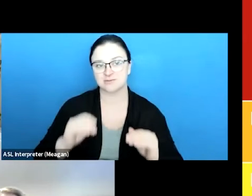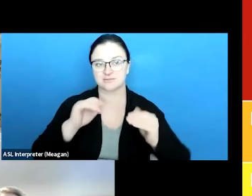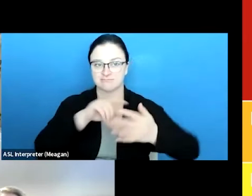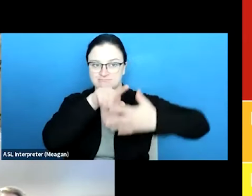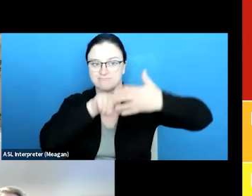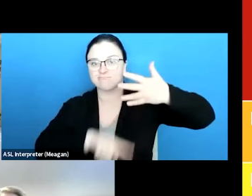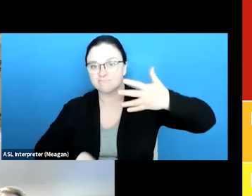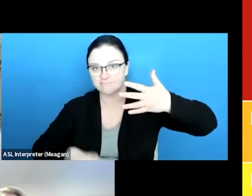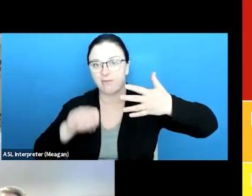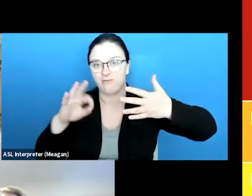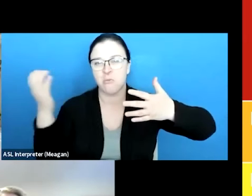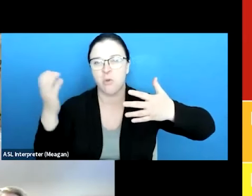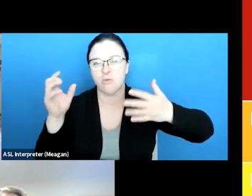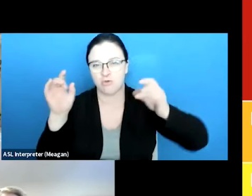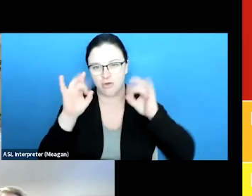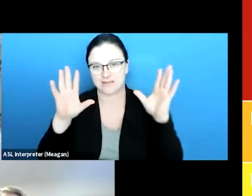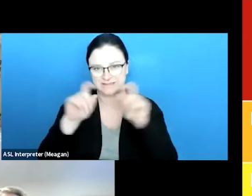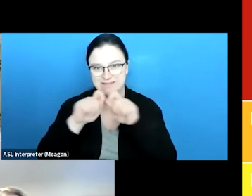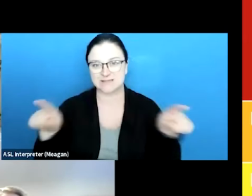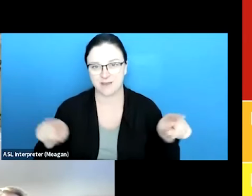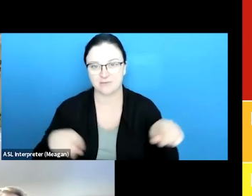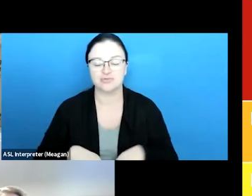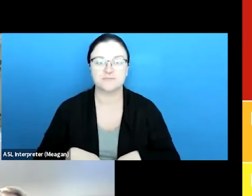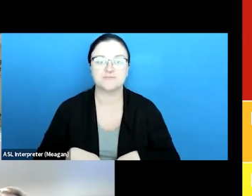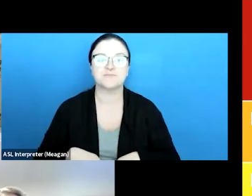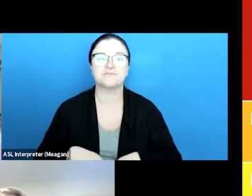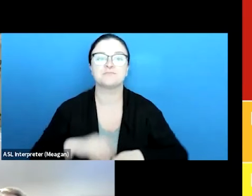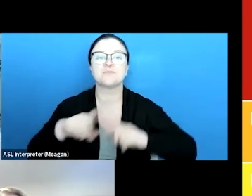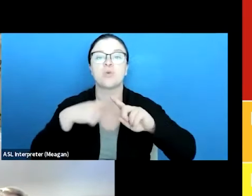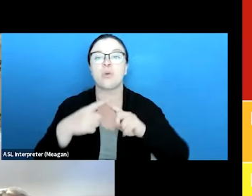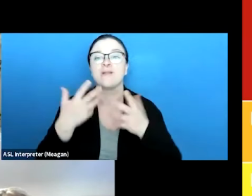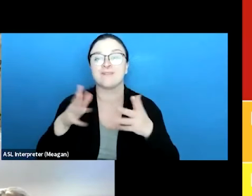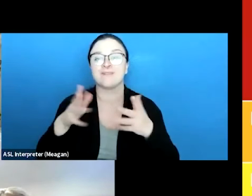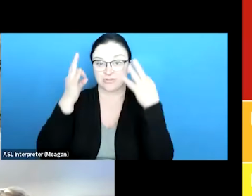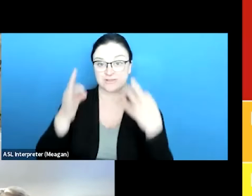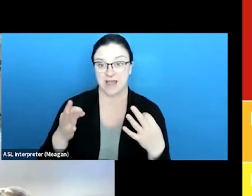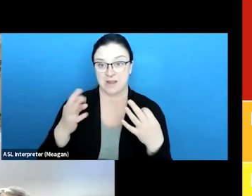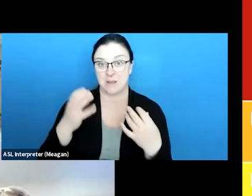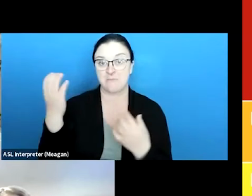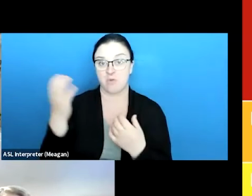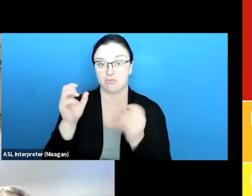So, once it's been determined that a mobile crisis team is appropriate,